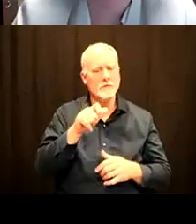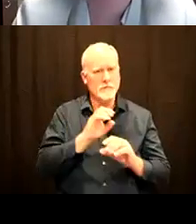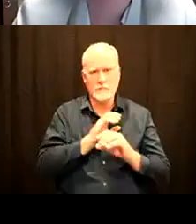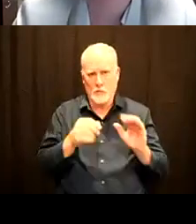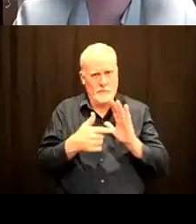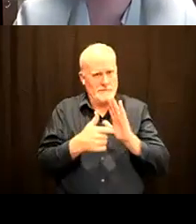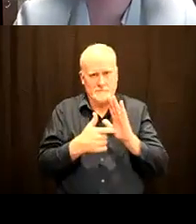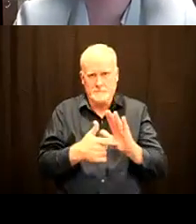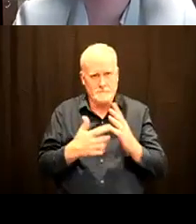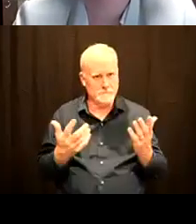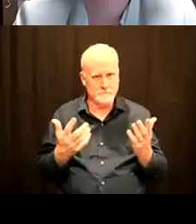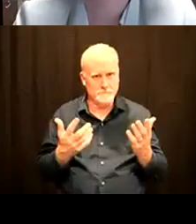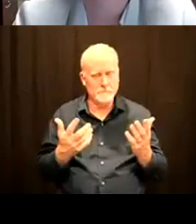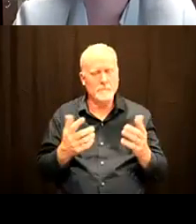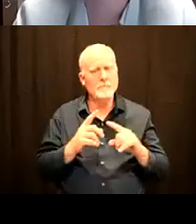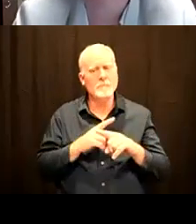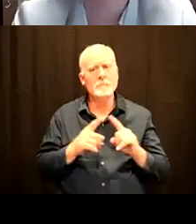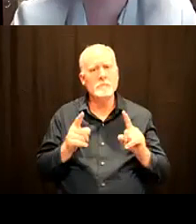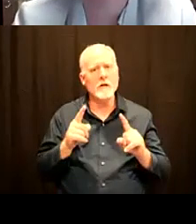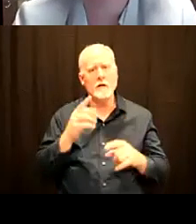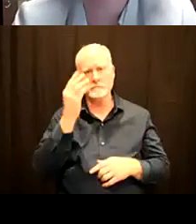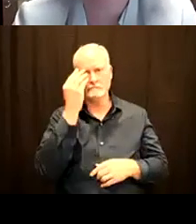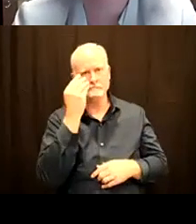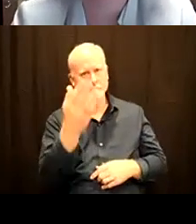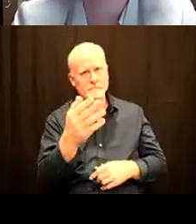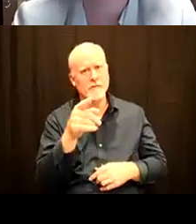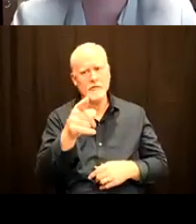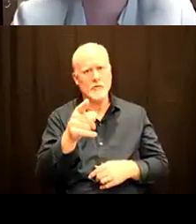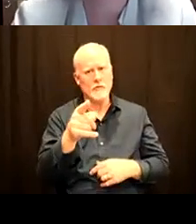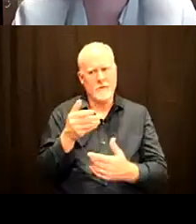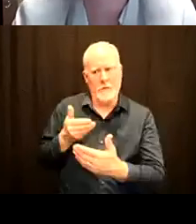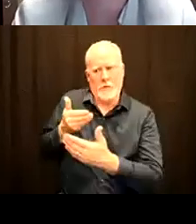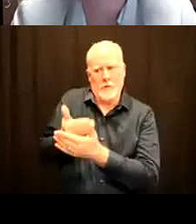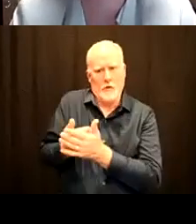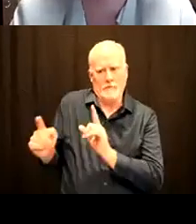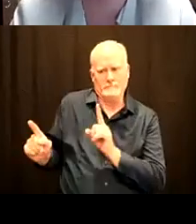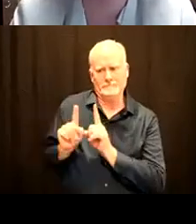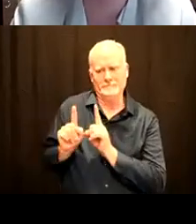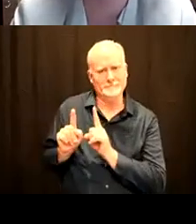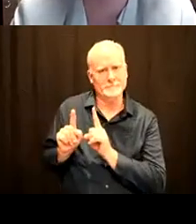but who have been informed that they have had a close contact exposure with a positive covet case